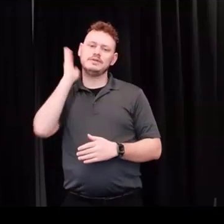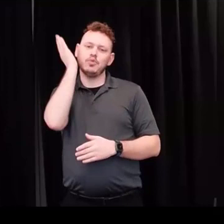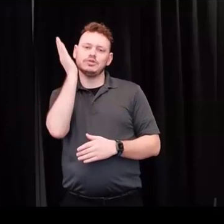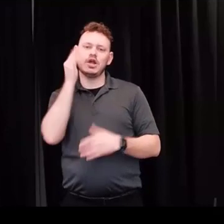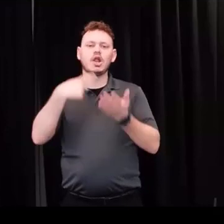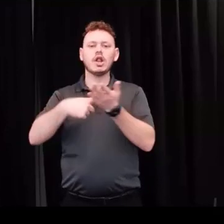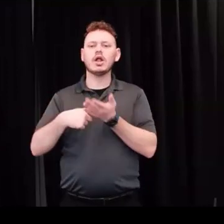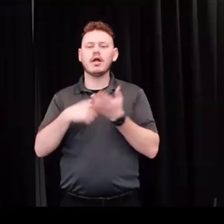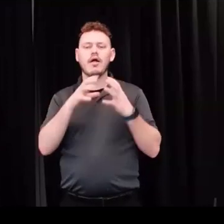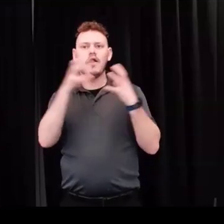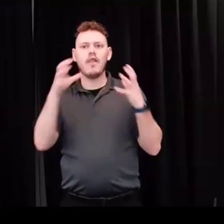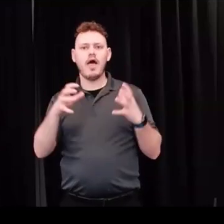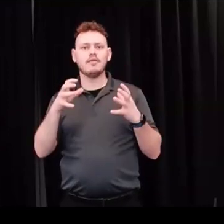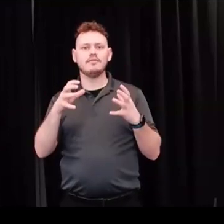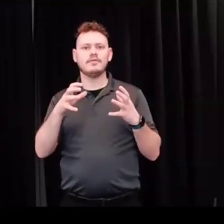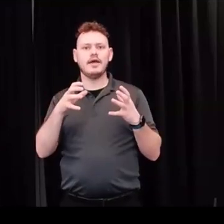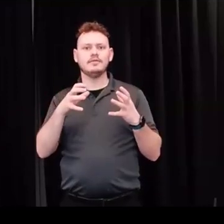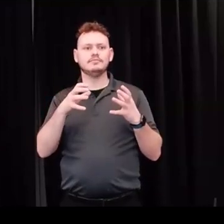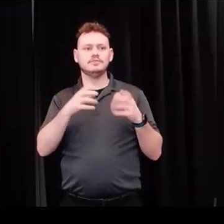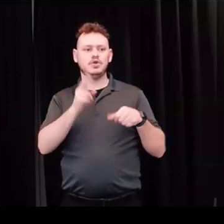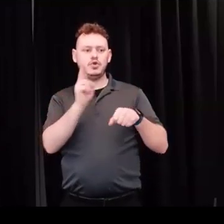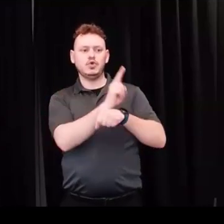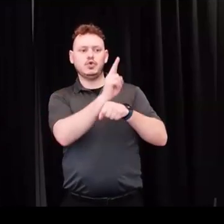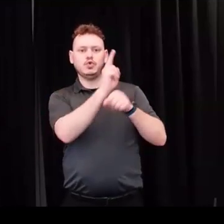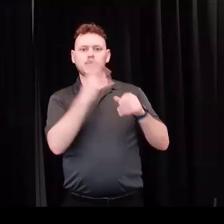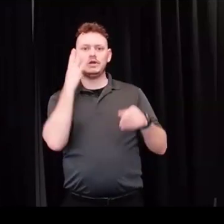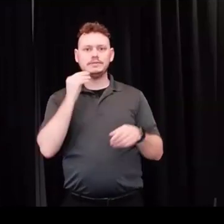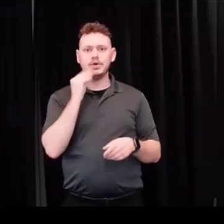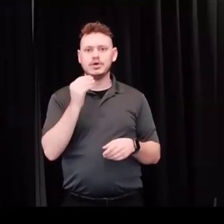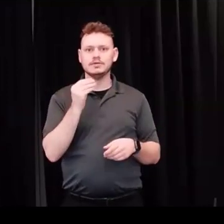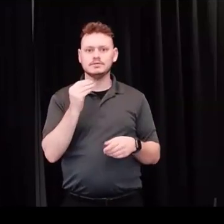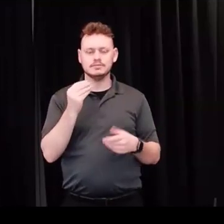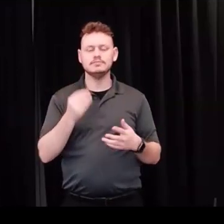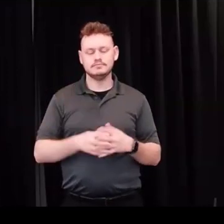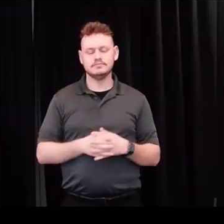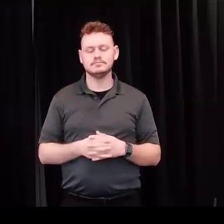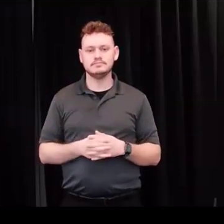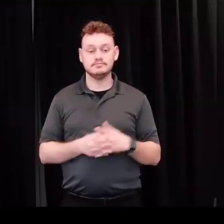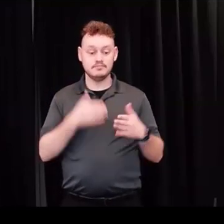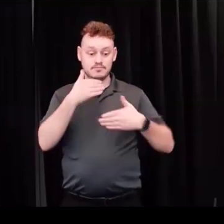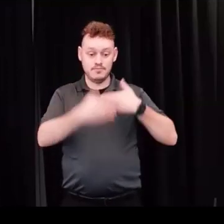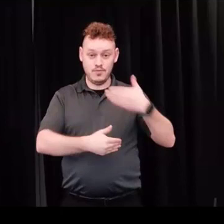lot about that end user experience. So, you know, in that process you're going to understand their